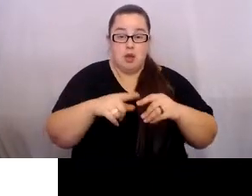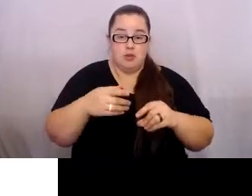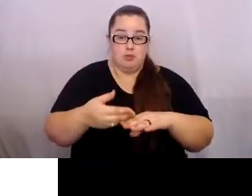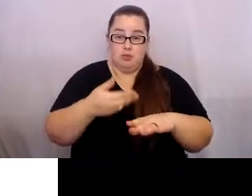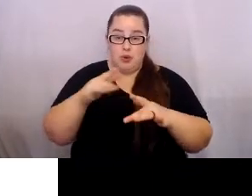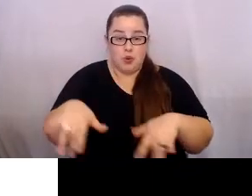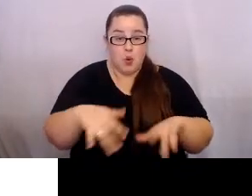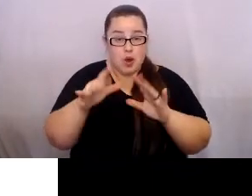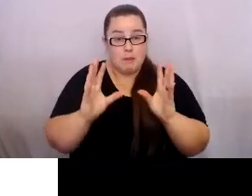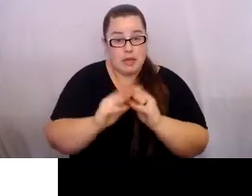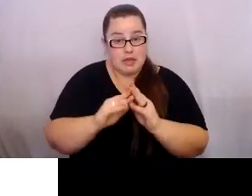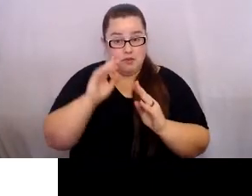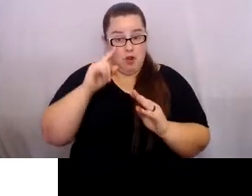I'm still a student myself. As Dr.